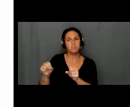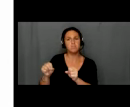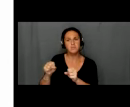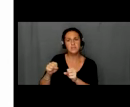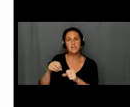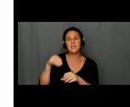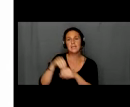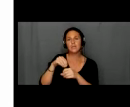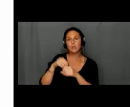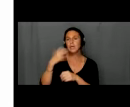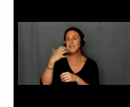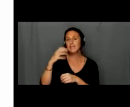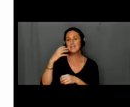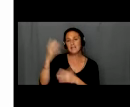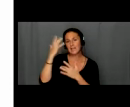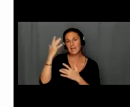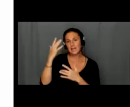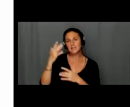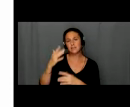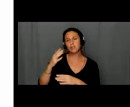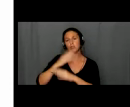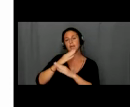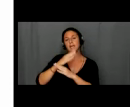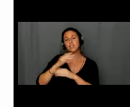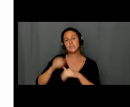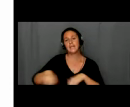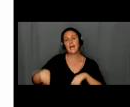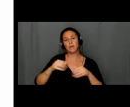illness prevention standards and we recommend when adopted, Cal OSHA